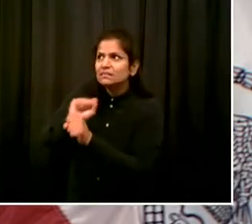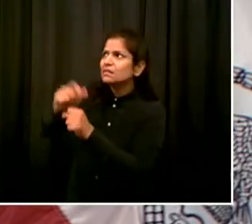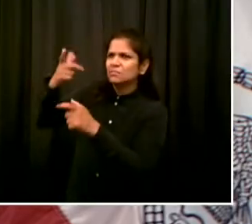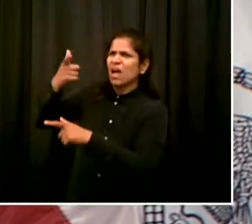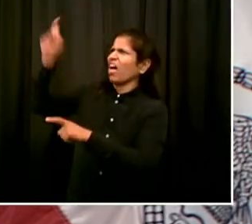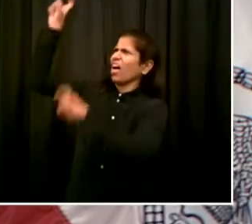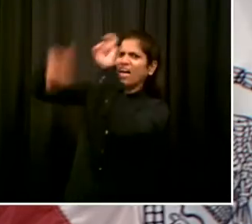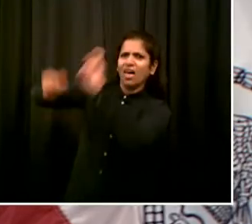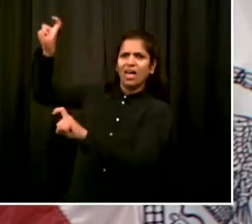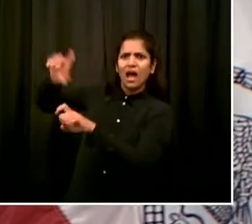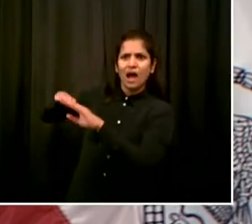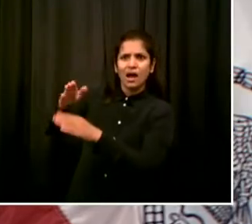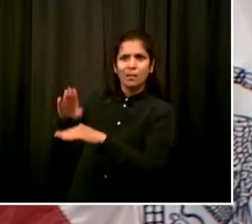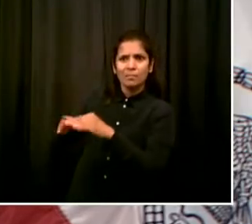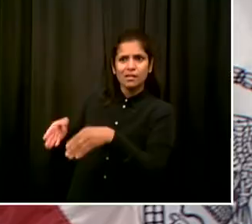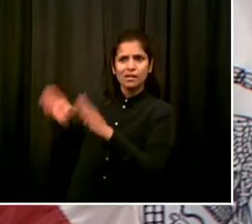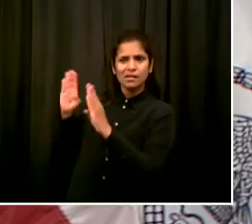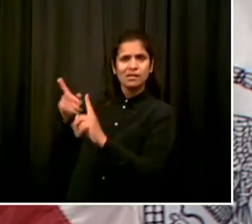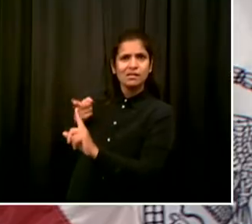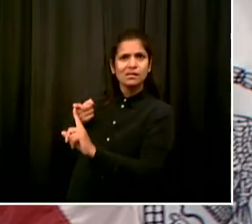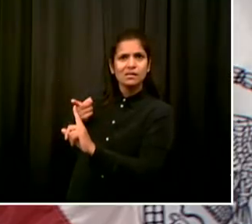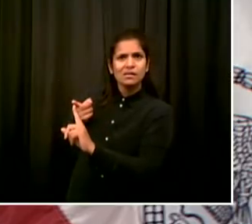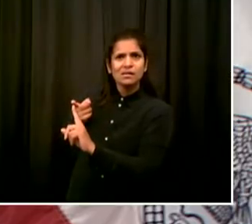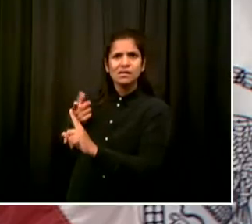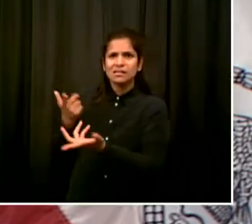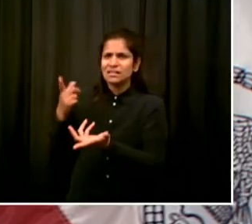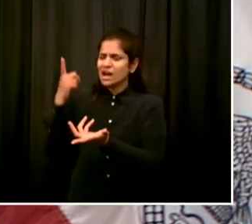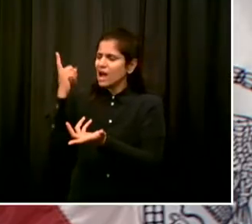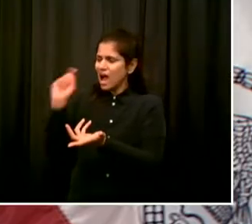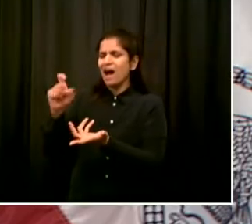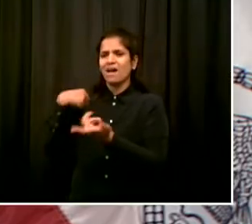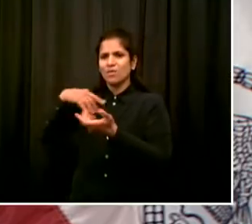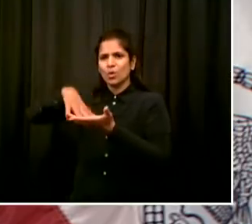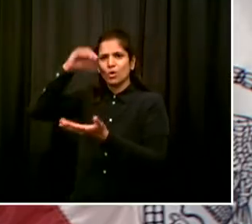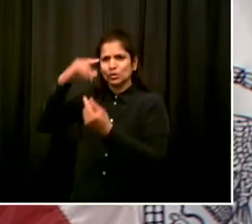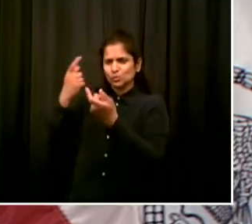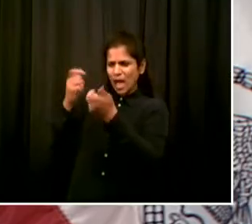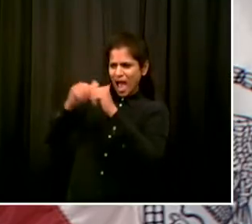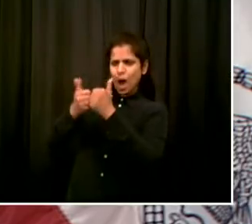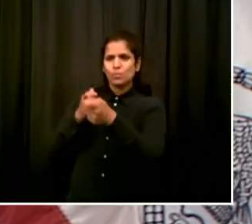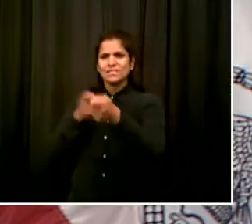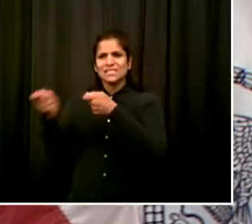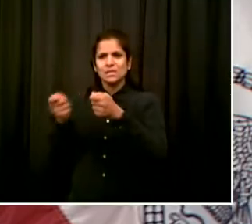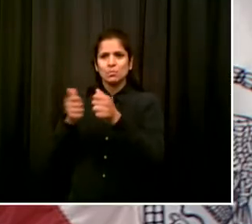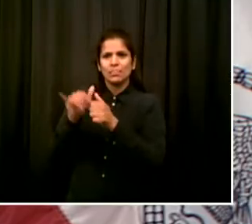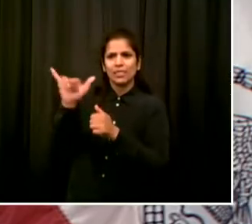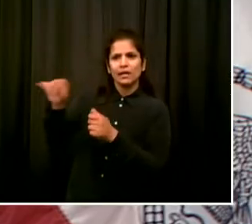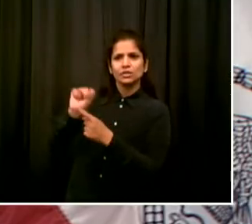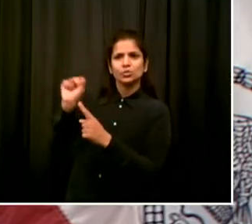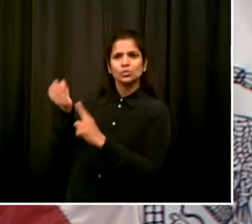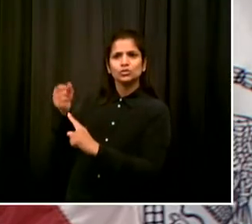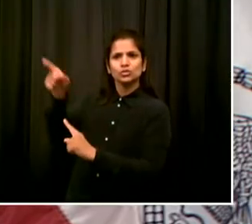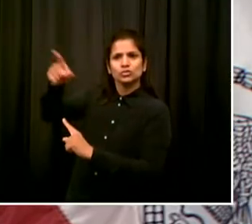THABAT E LANCAND I THINK THE BOTTOM LINE IS WHEREVERHE TRE IS OTPRES, TWE